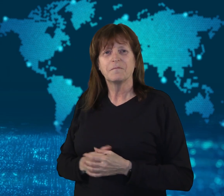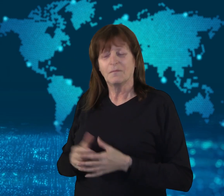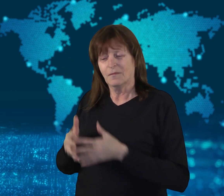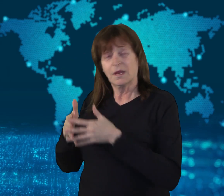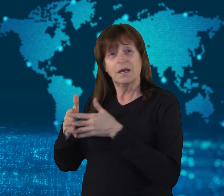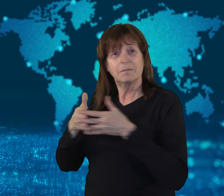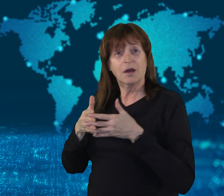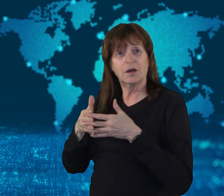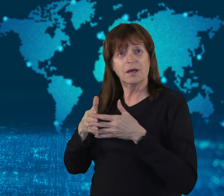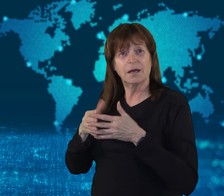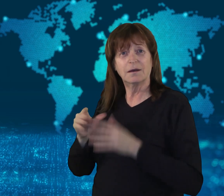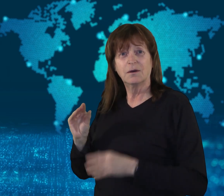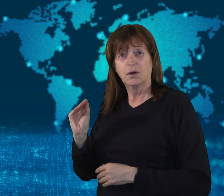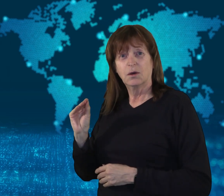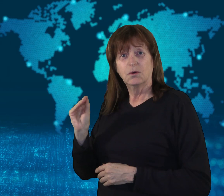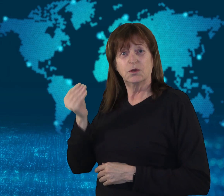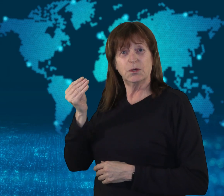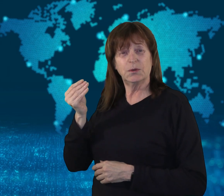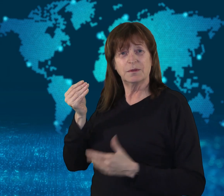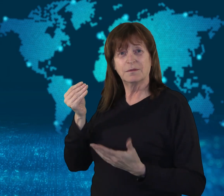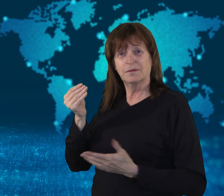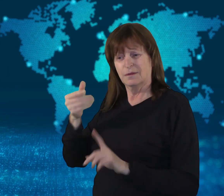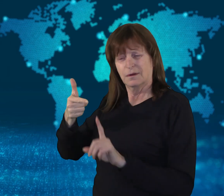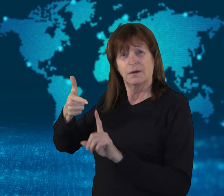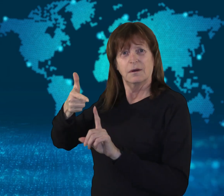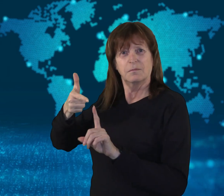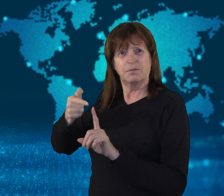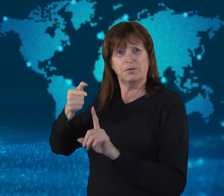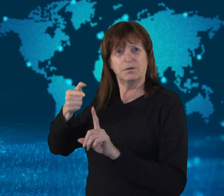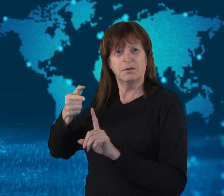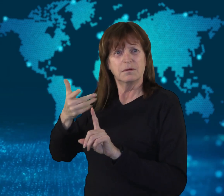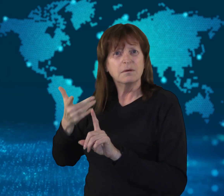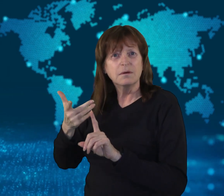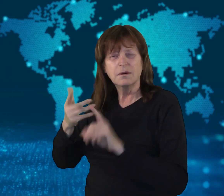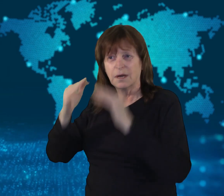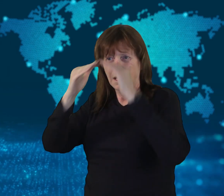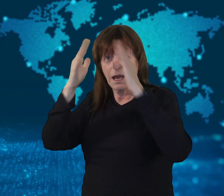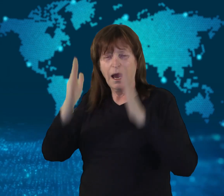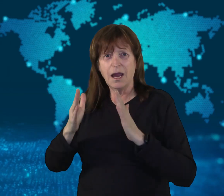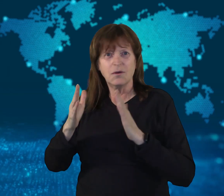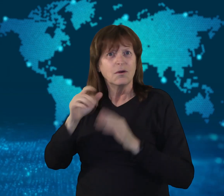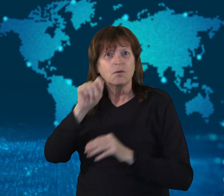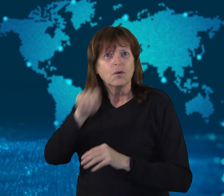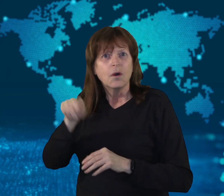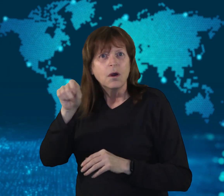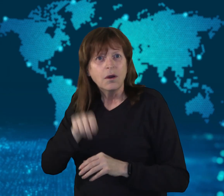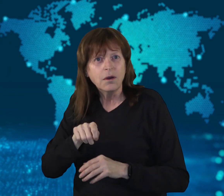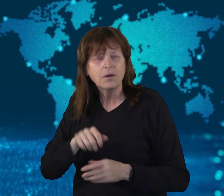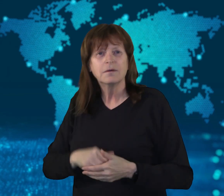Teen shot at wrong house